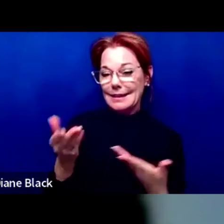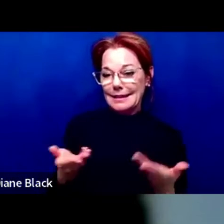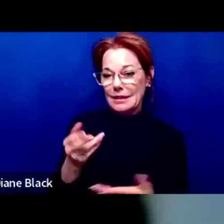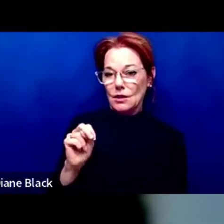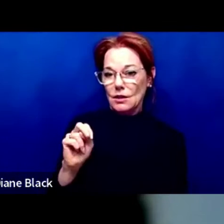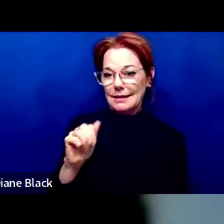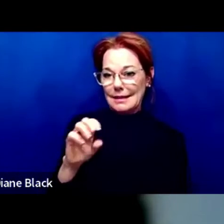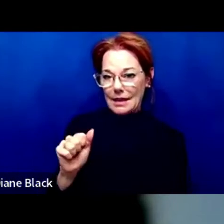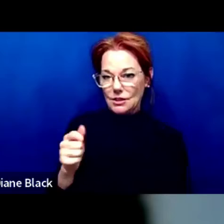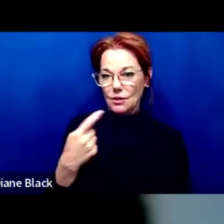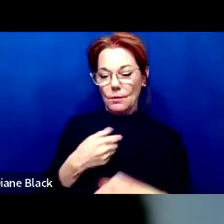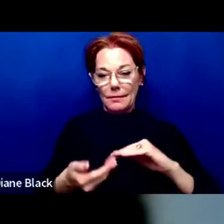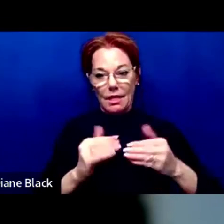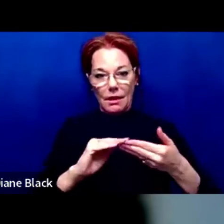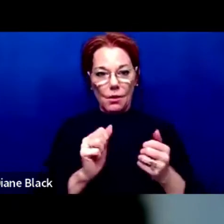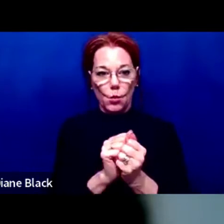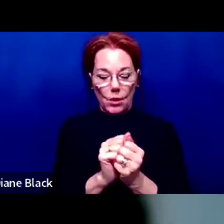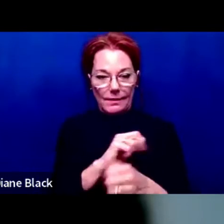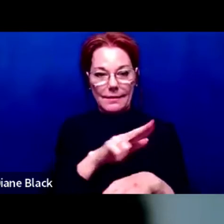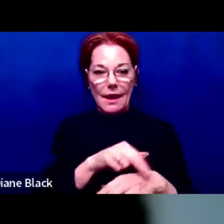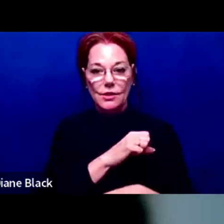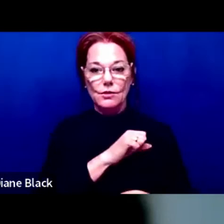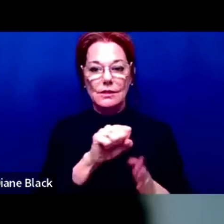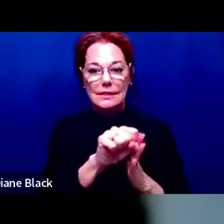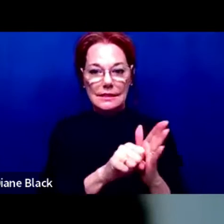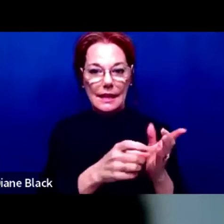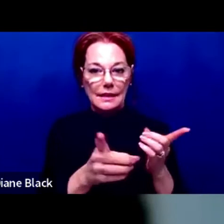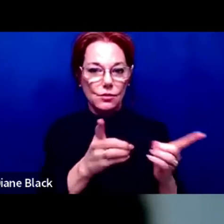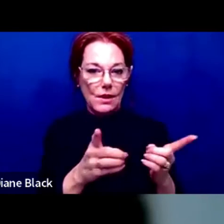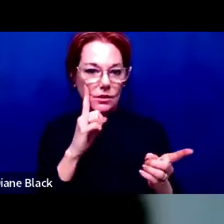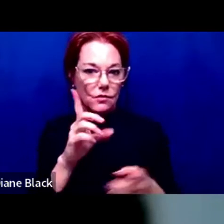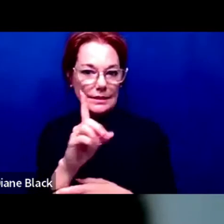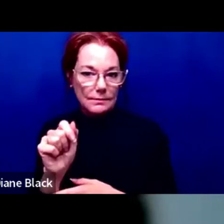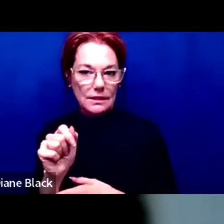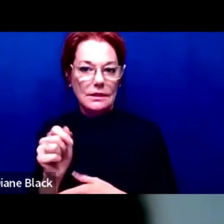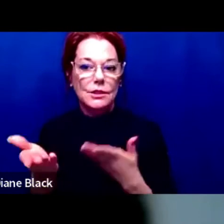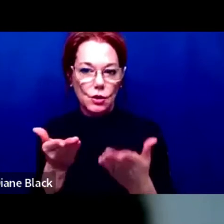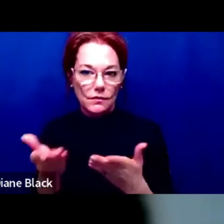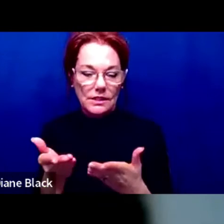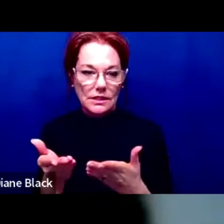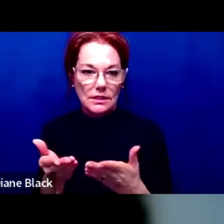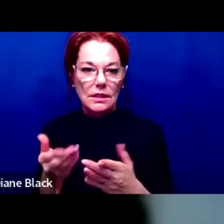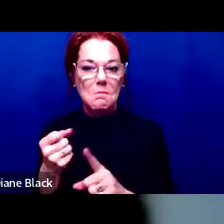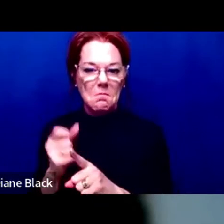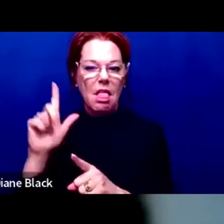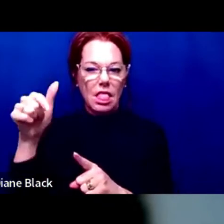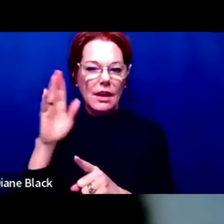Association of State Directors of Developmental Disability Services, as you'll hear from them later. A little bit on this